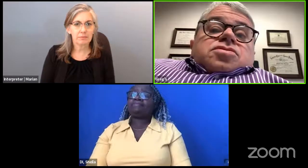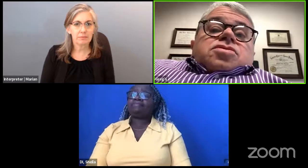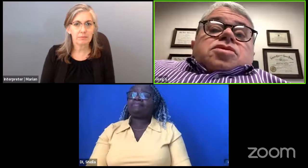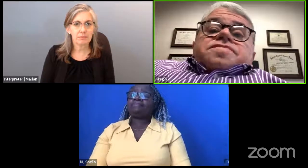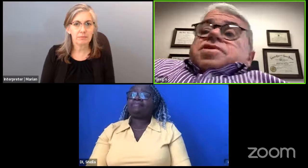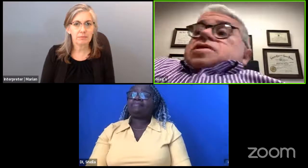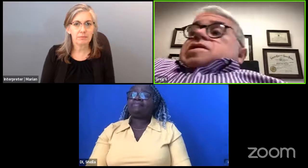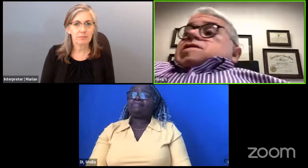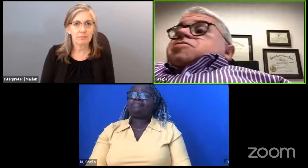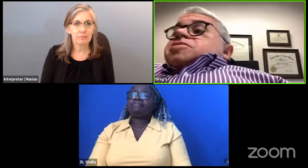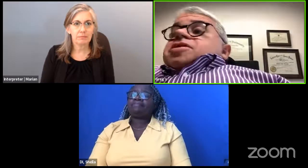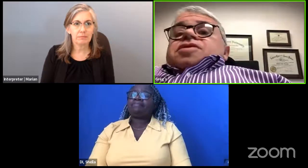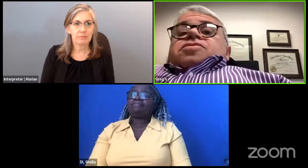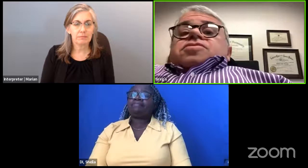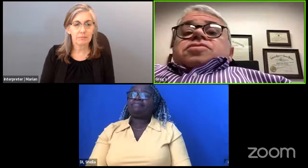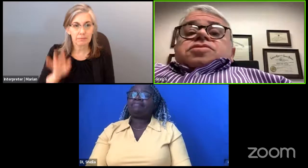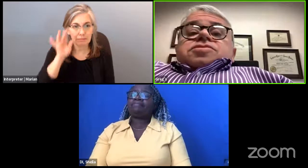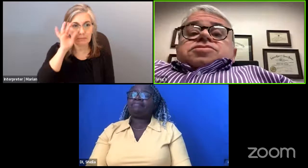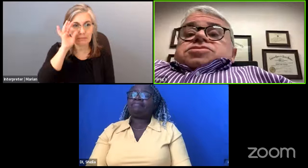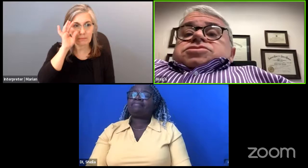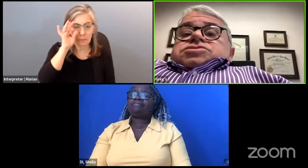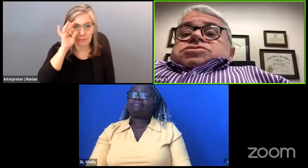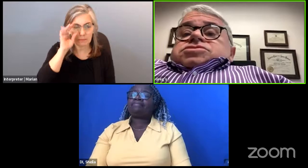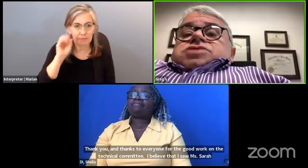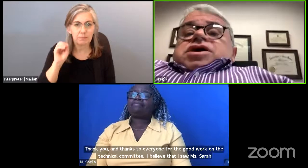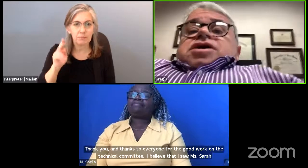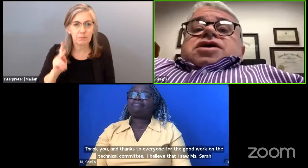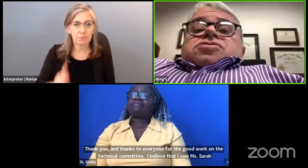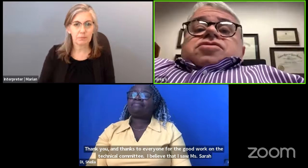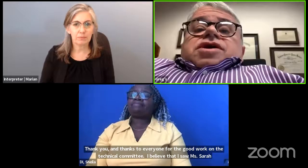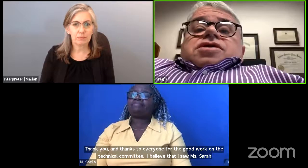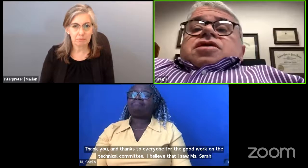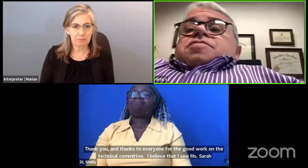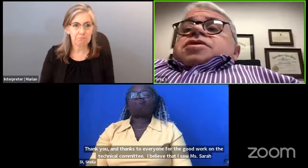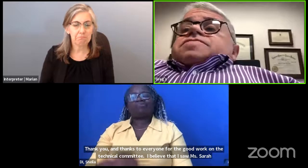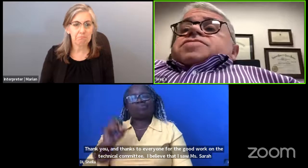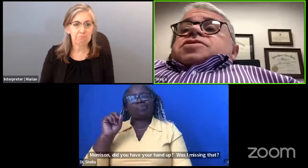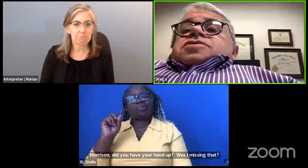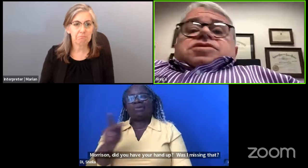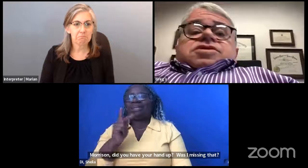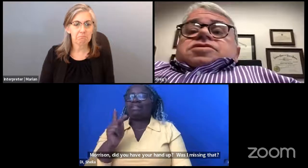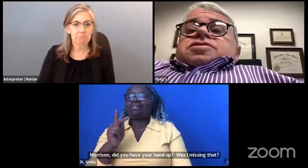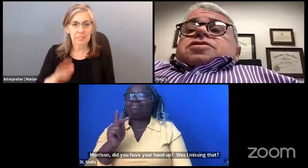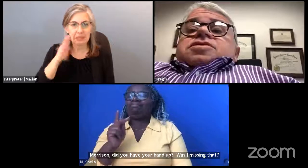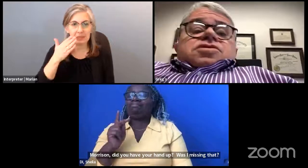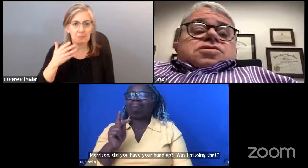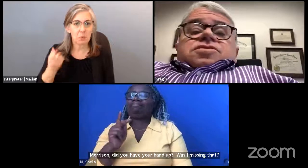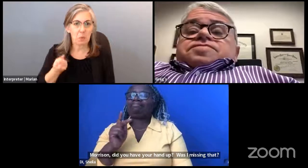All right, I will stand down on that comment.